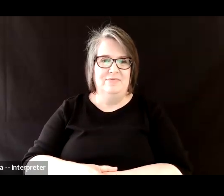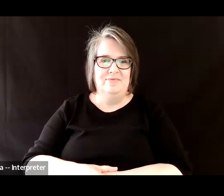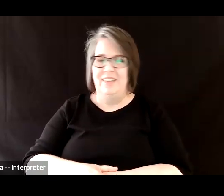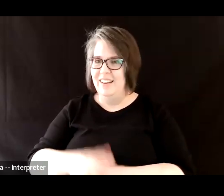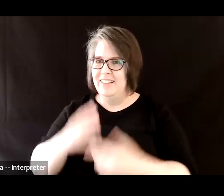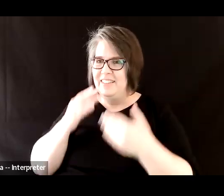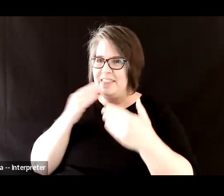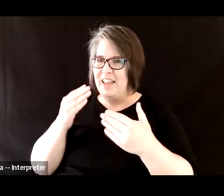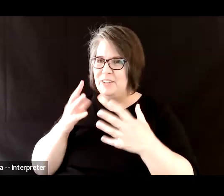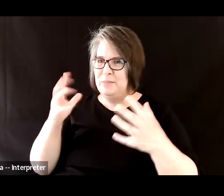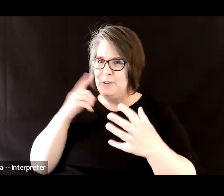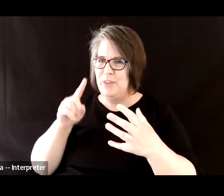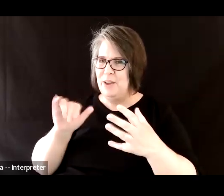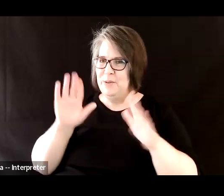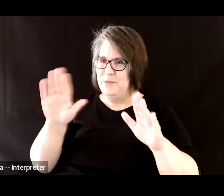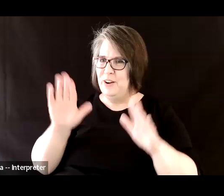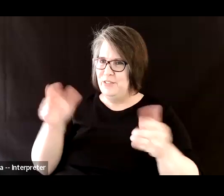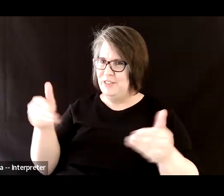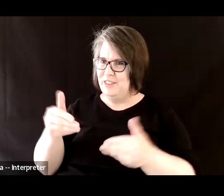much for that wonderful introduction, Cheryl.